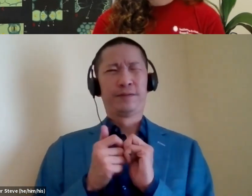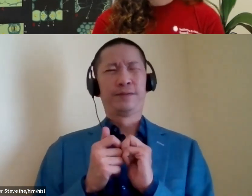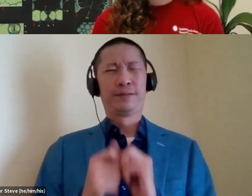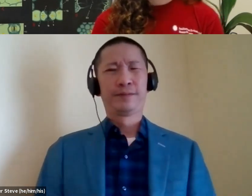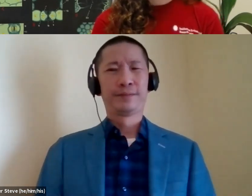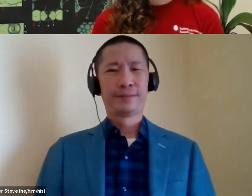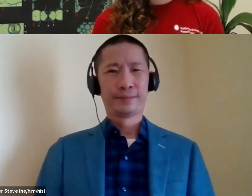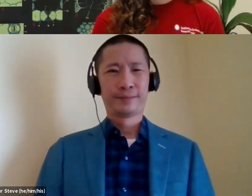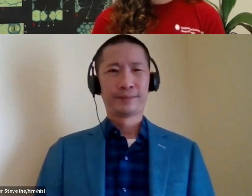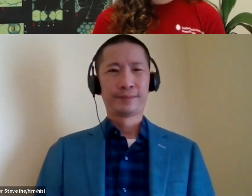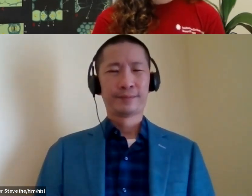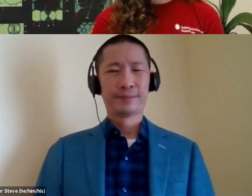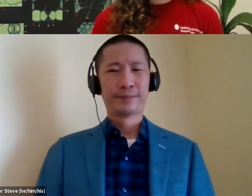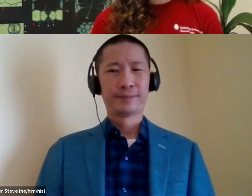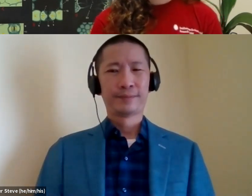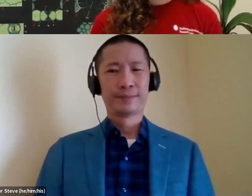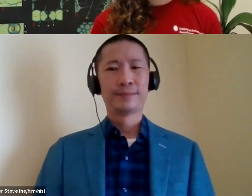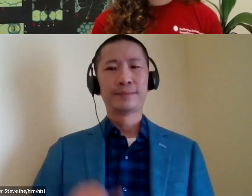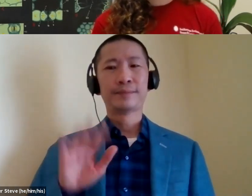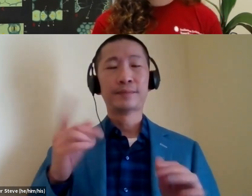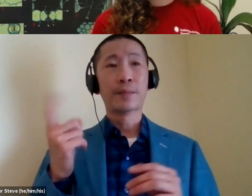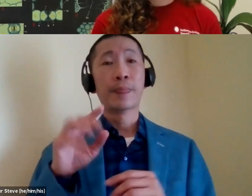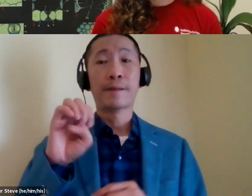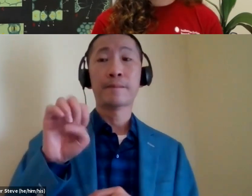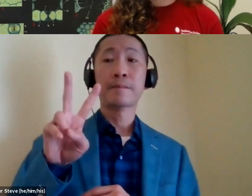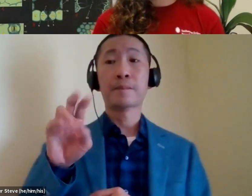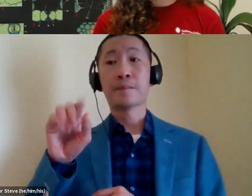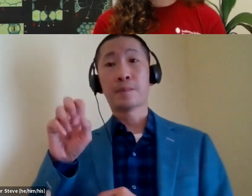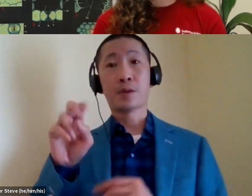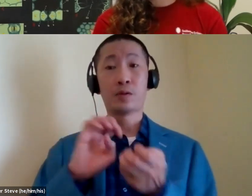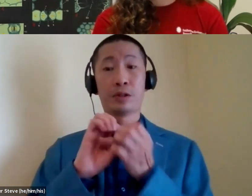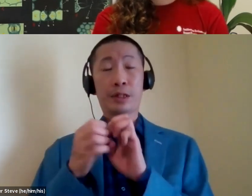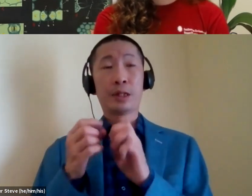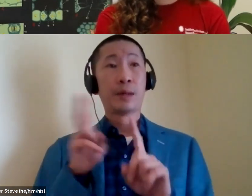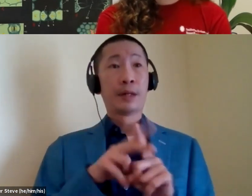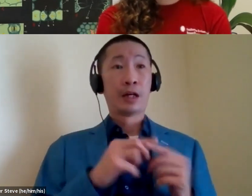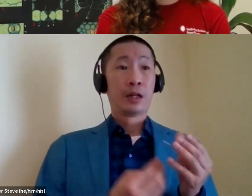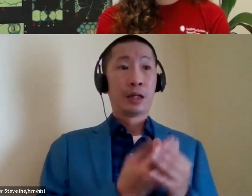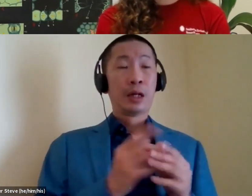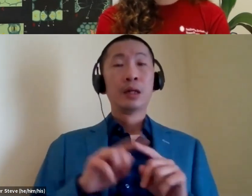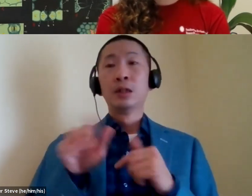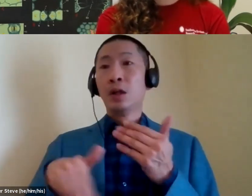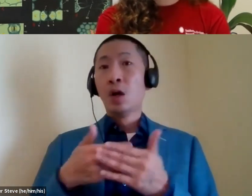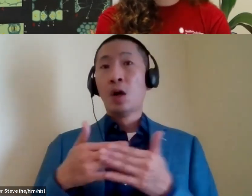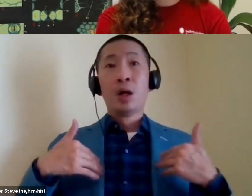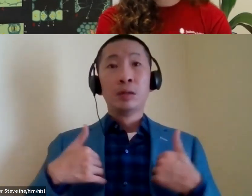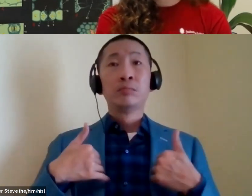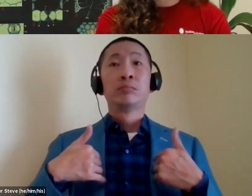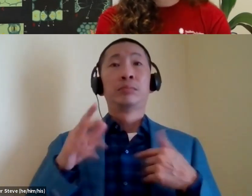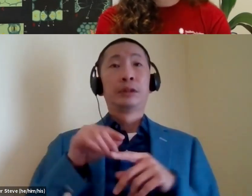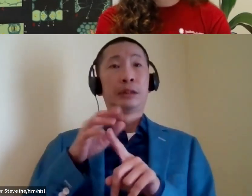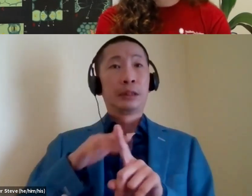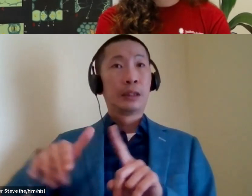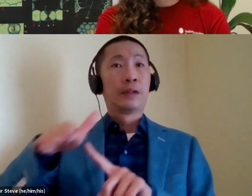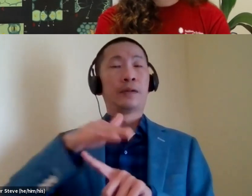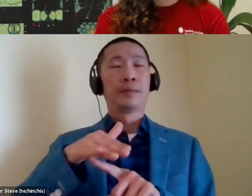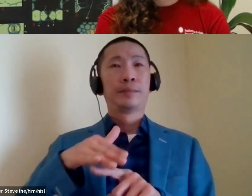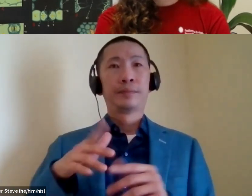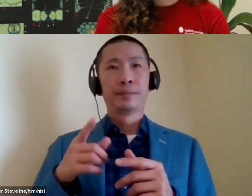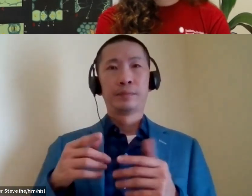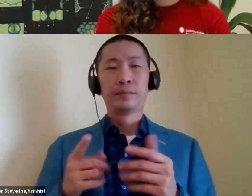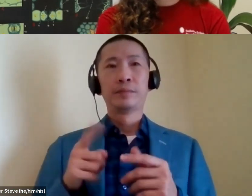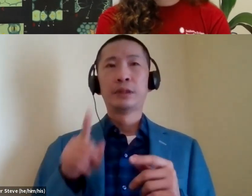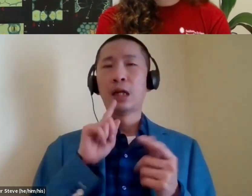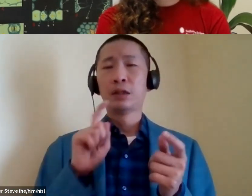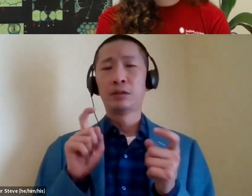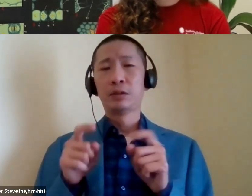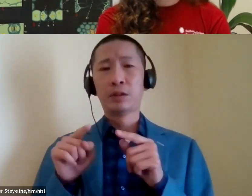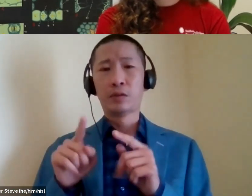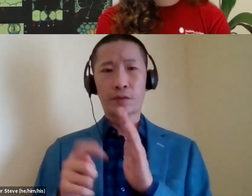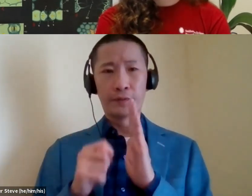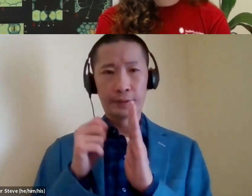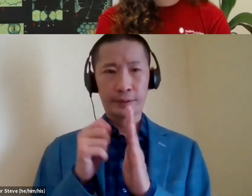Kim Komatsu (she/her): Yeah that's a great question and so evolution is something that applies to plants, but it also applies to all organisms in the environment, so they are slowly changing over time by